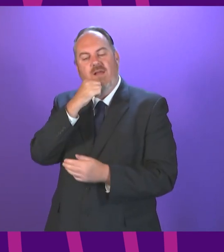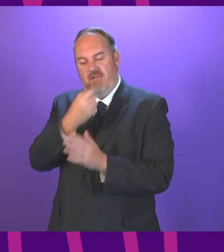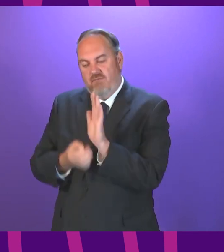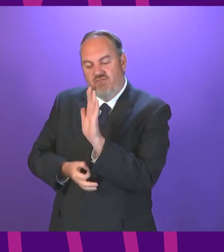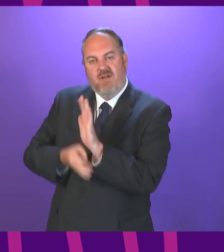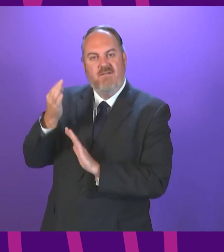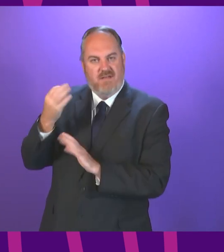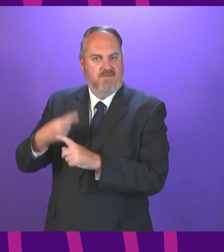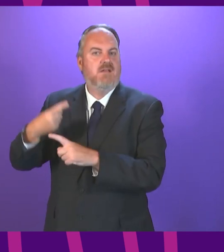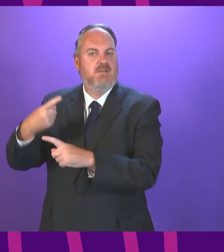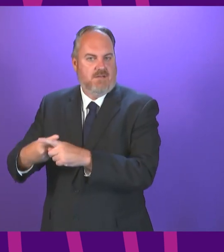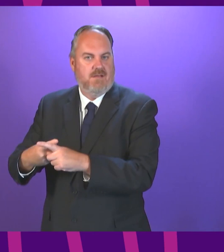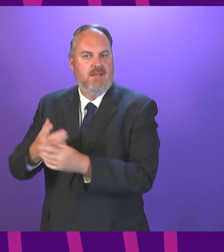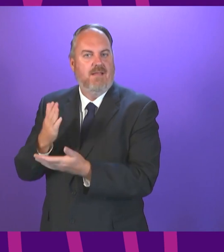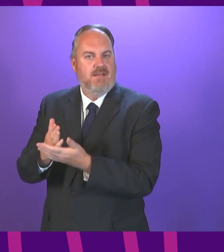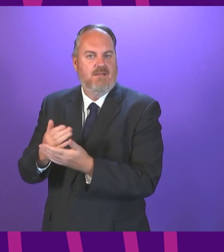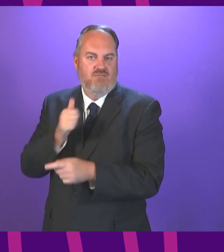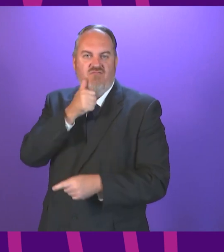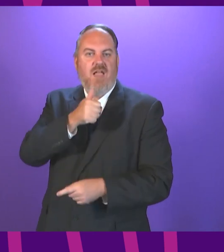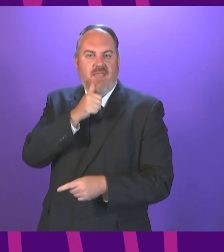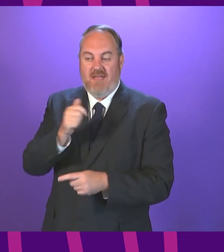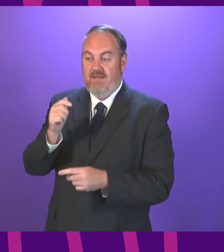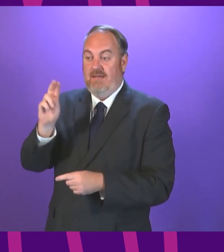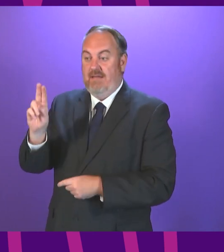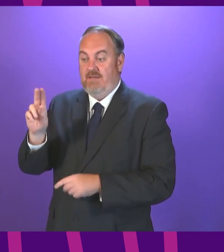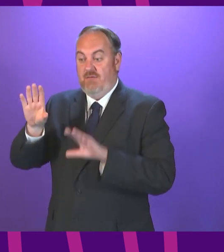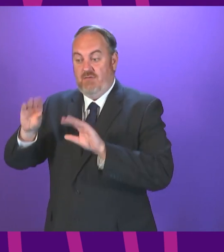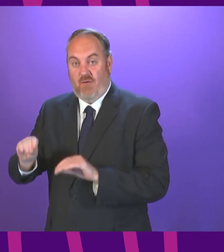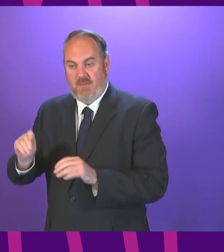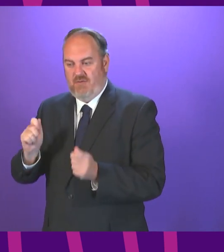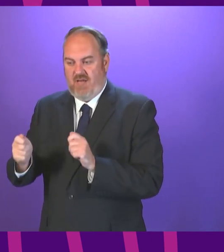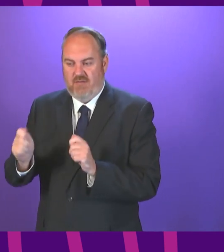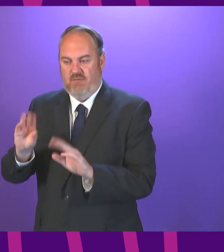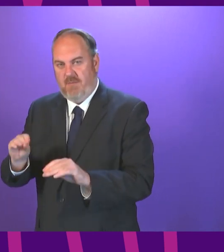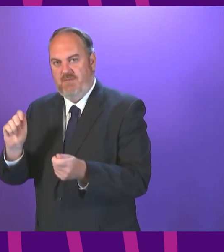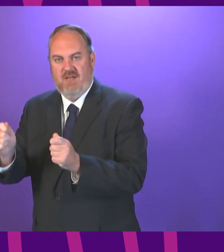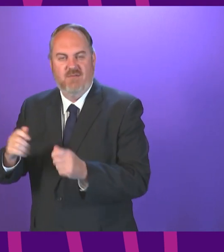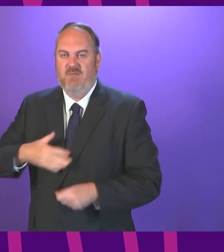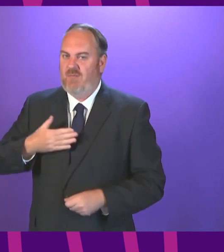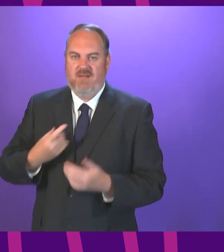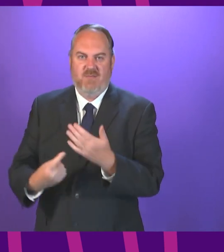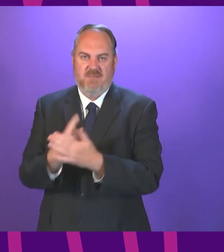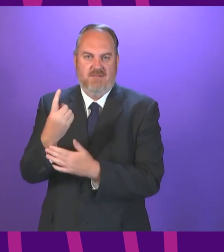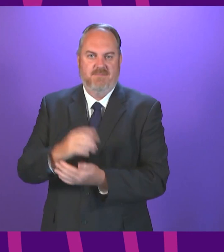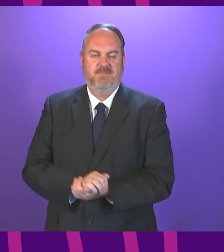Let me turn to the detail of our decisions. From Monday 19 July, all parts of Scotland that are not